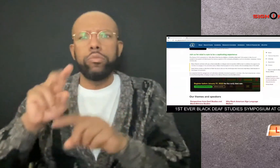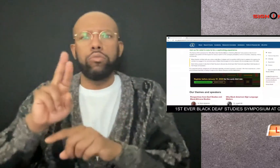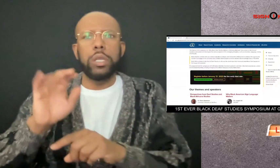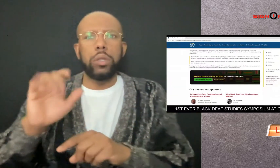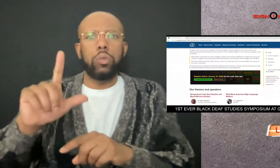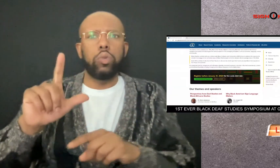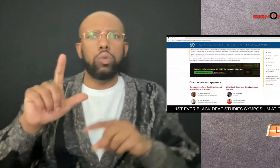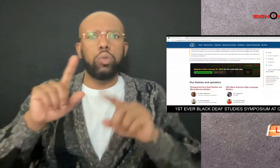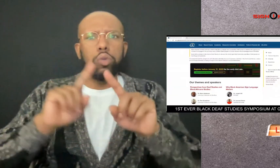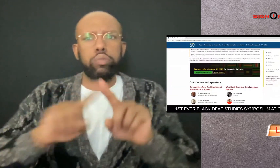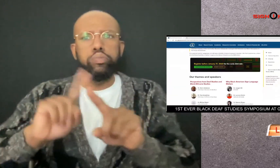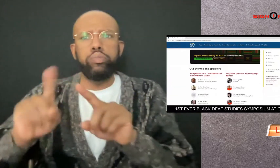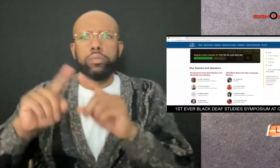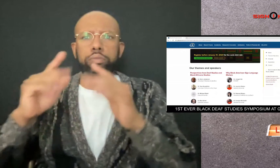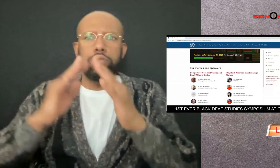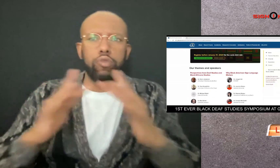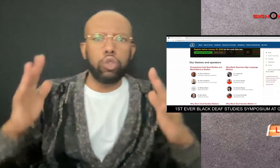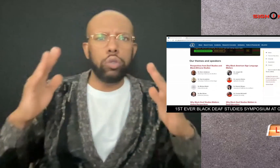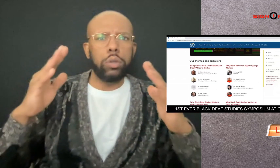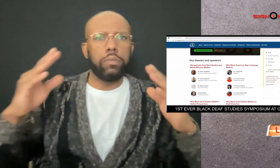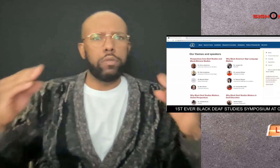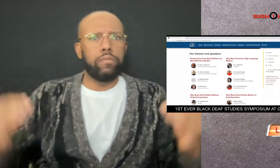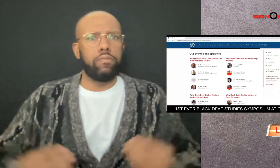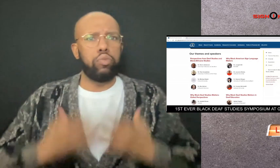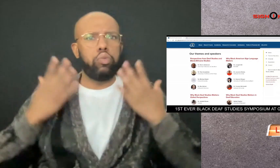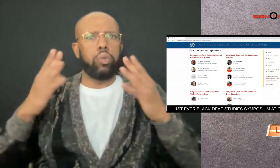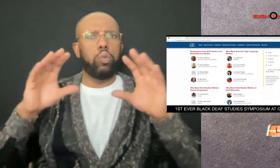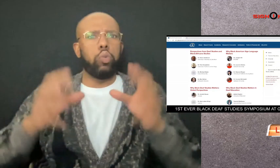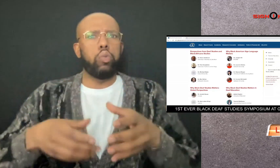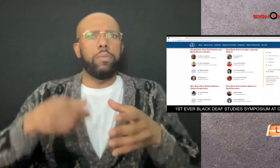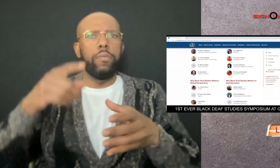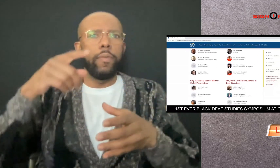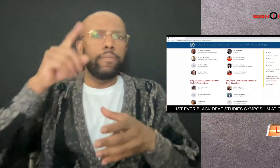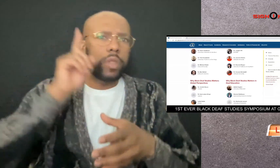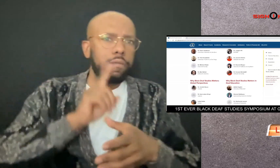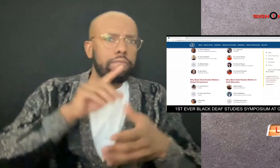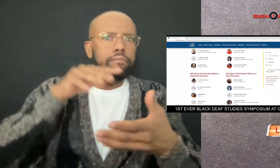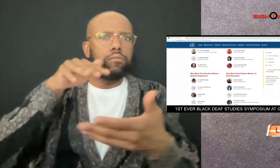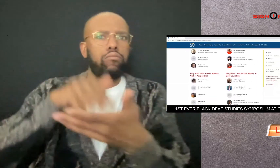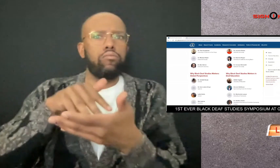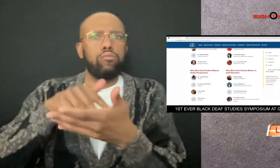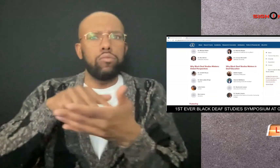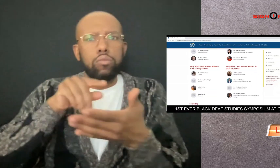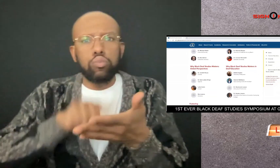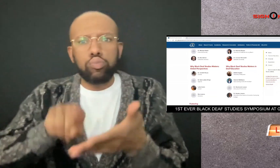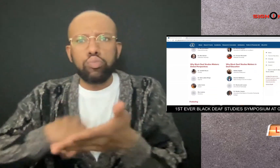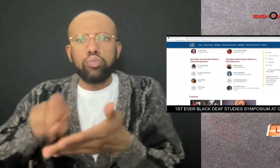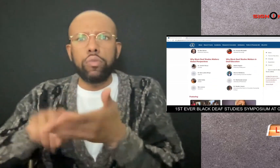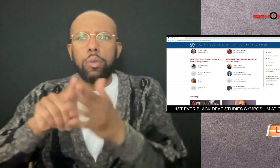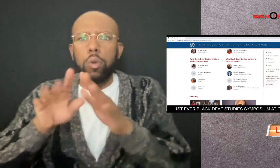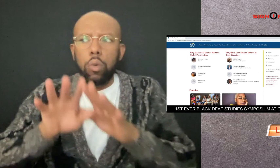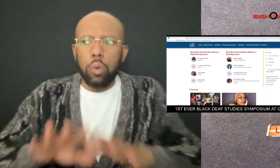the five-day event will bring together a racially diverse and influential group of scholars from all